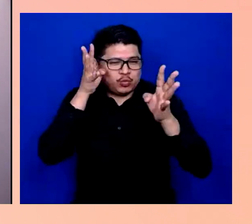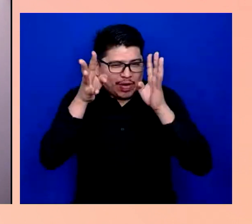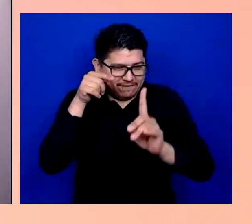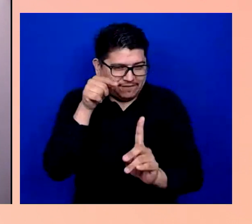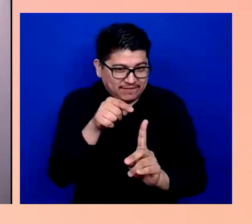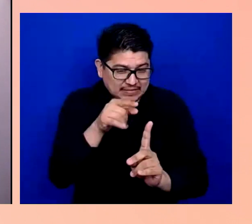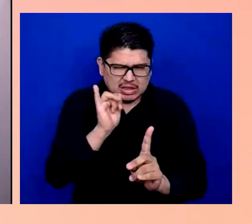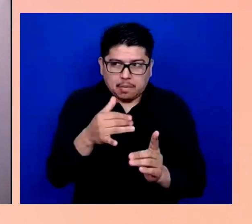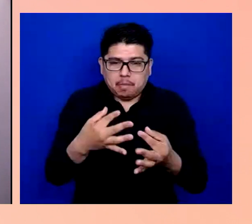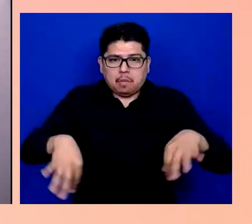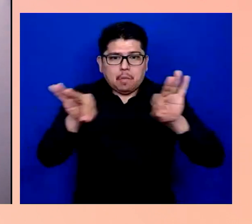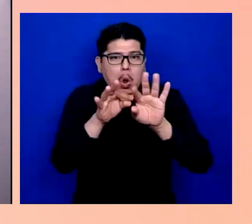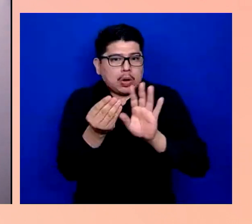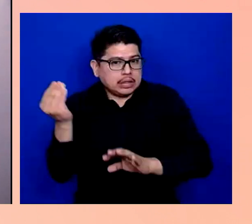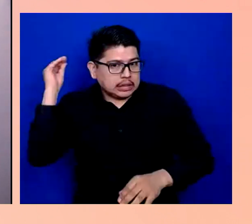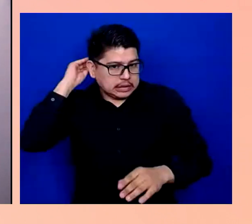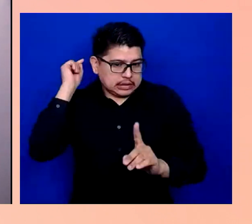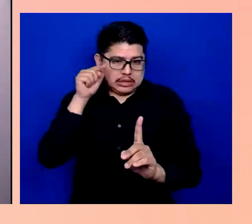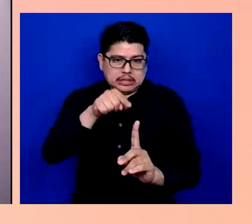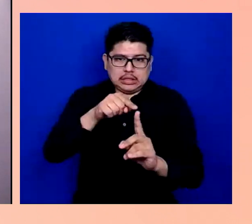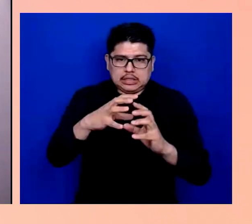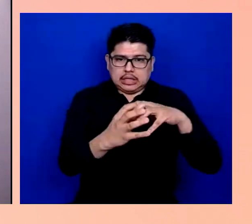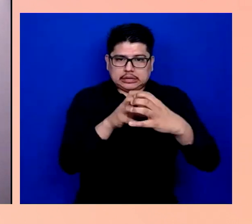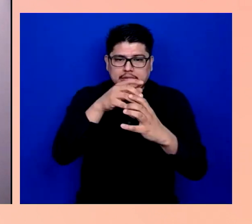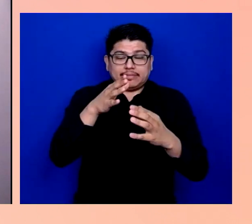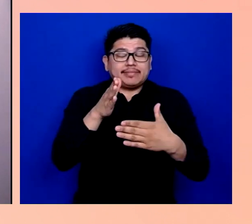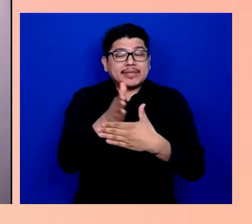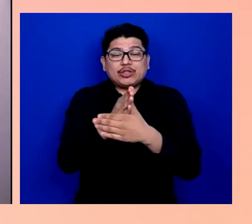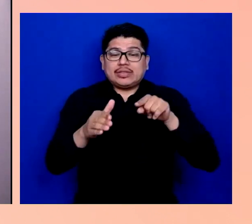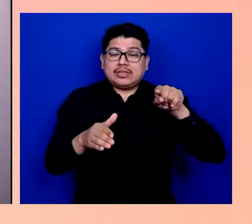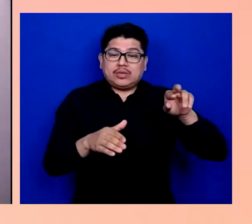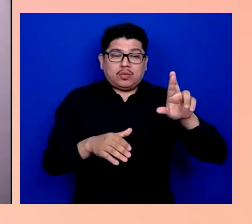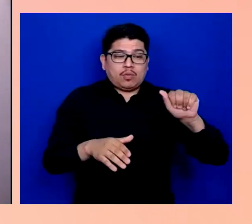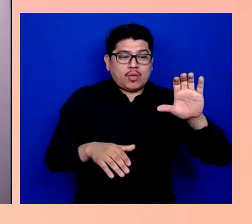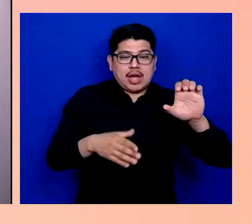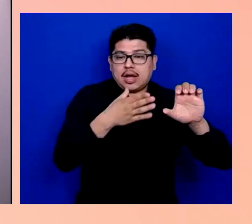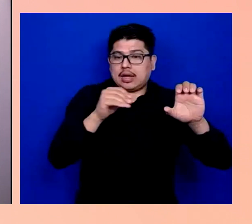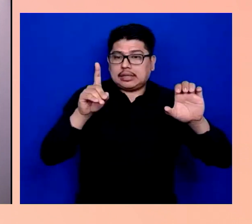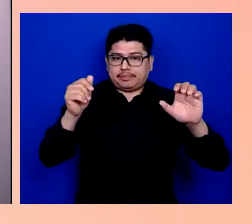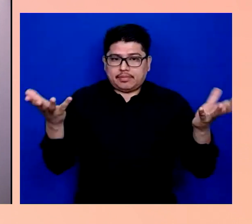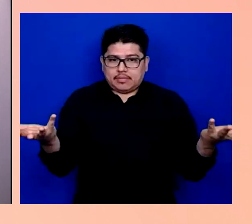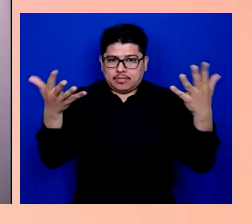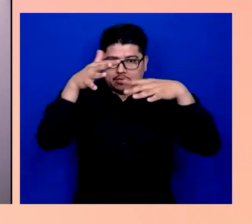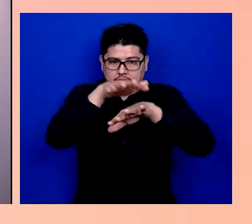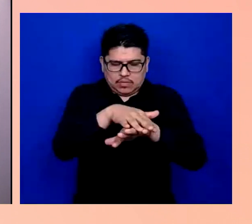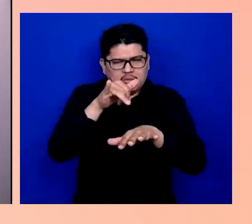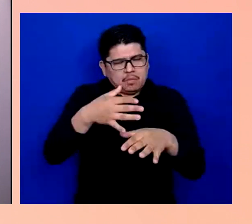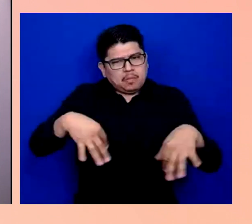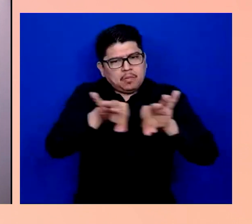race and disability in this conversation. Black disabled writer Audre Lorde says